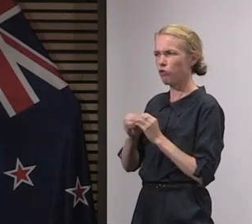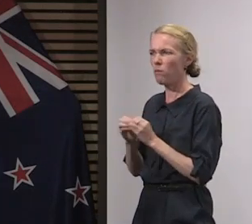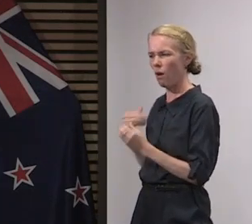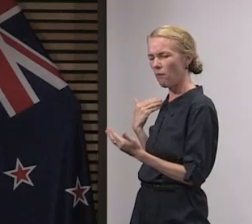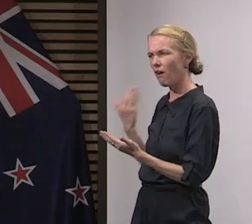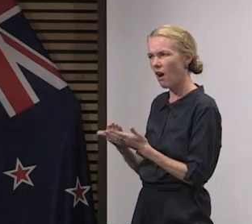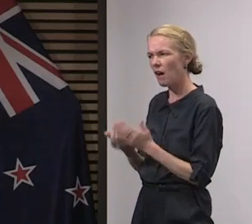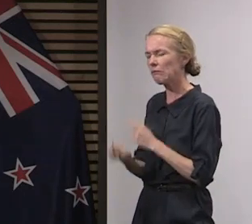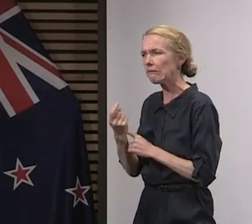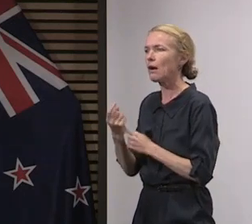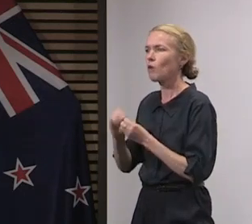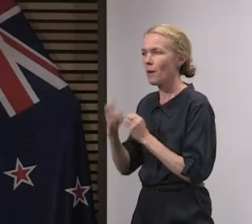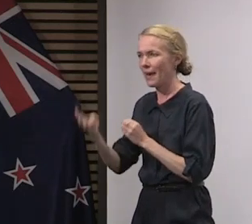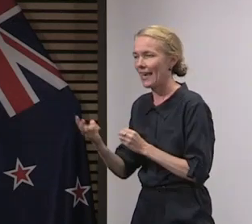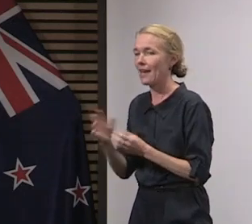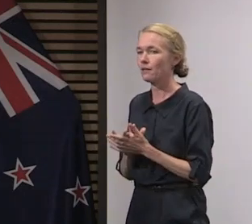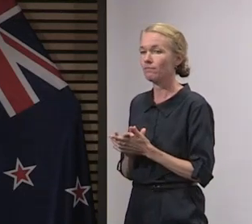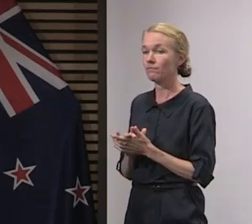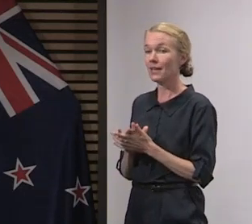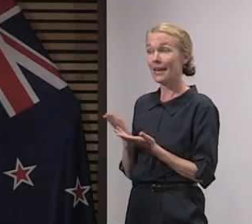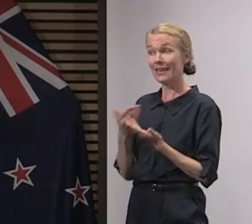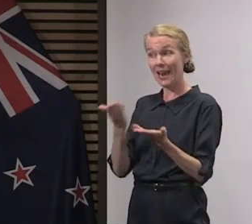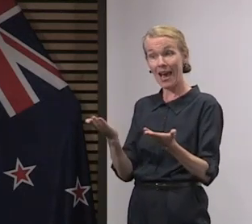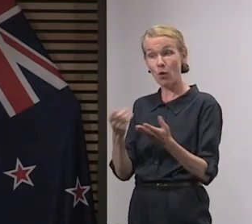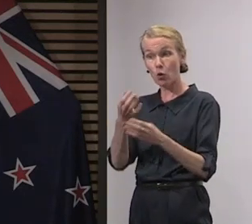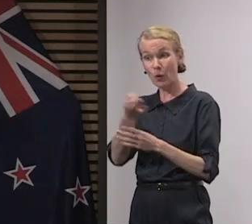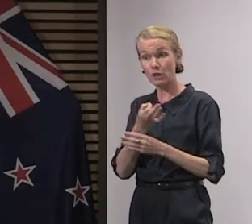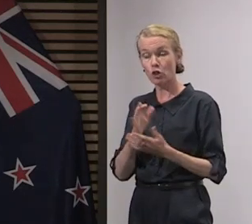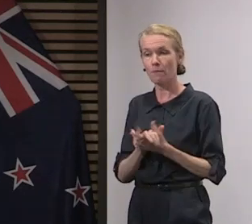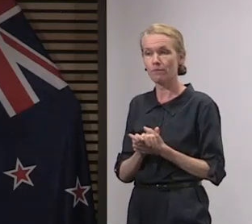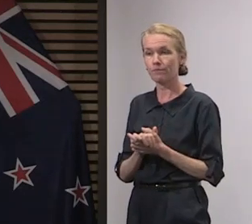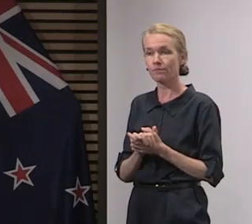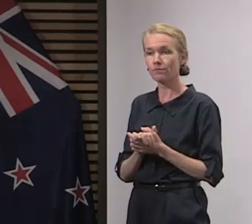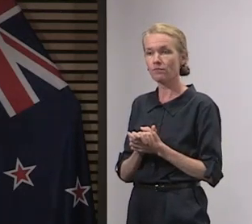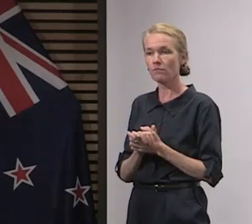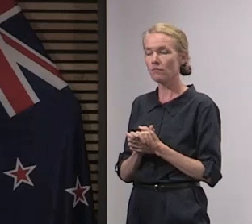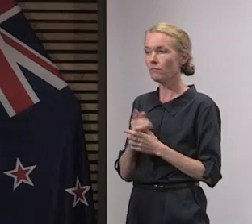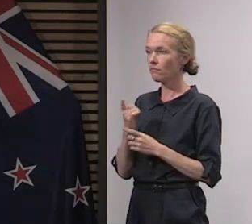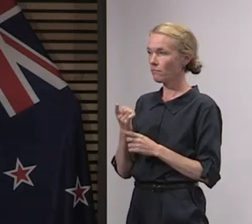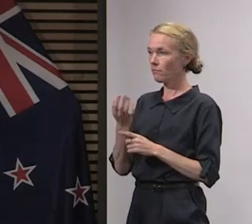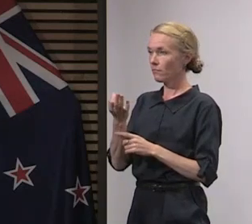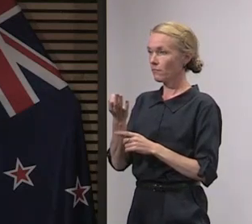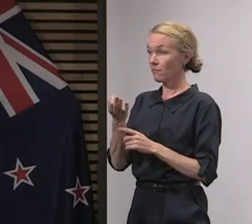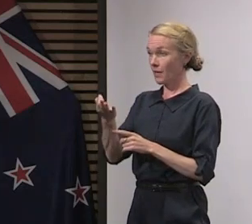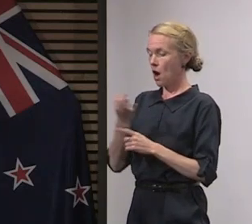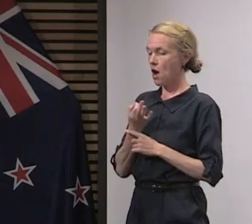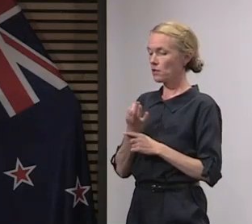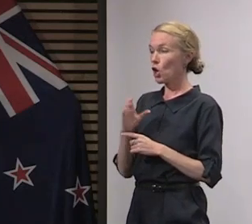condition or an exacerbation of an existing condition. I will finish my comments there and I am happy to take questions.